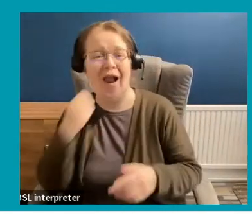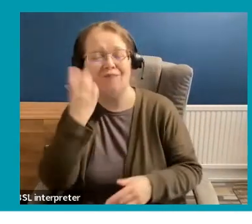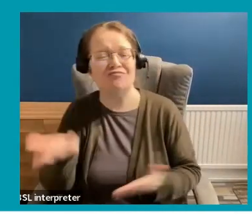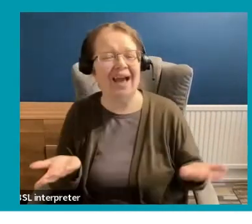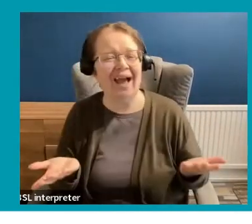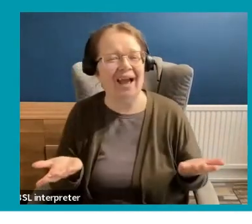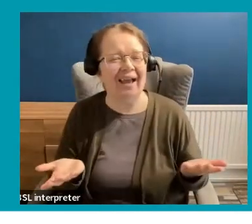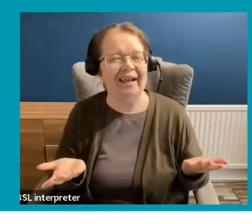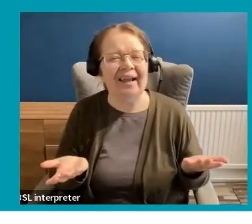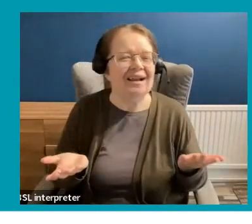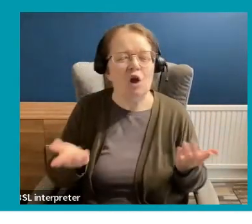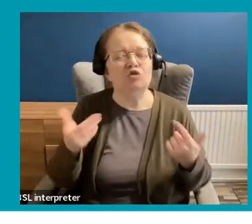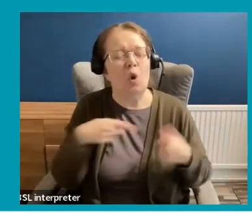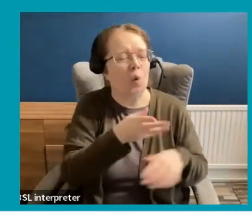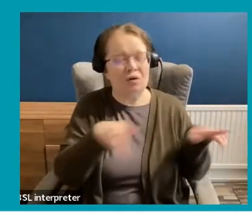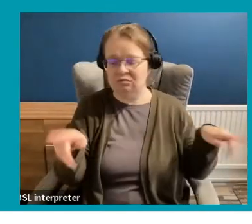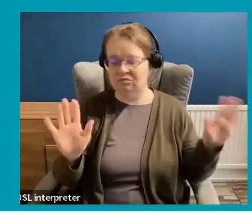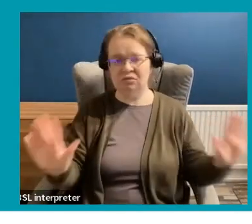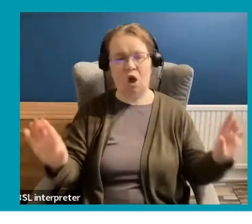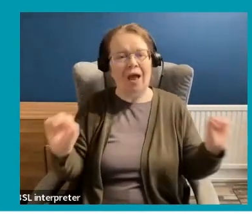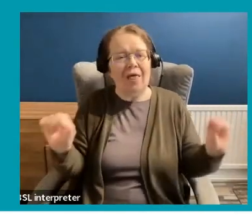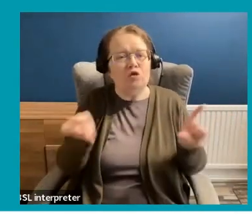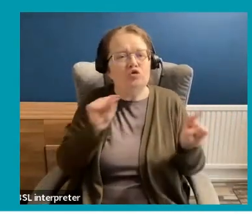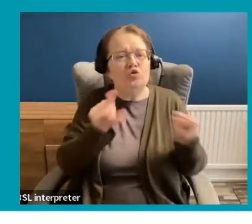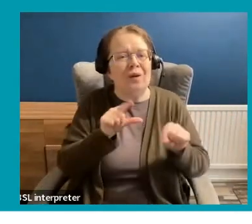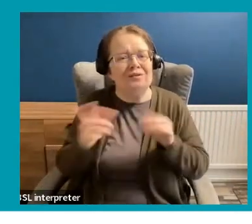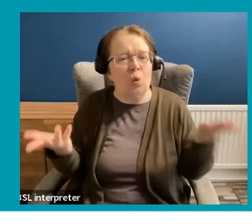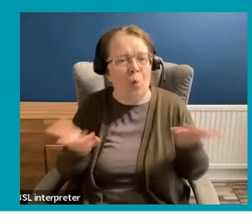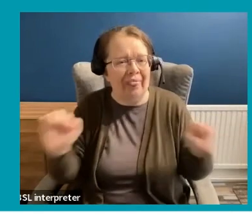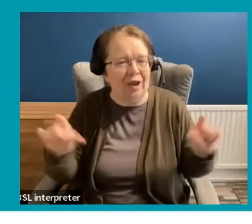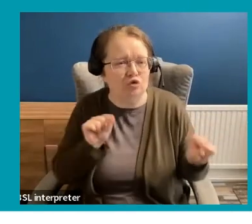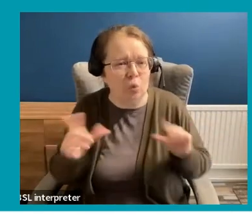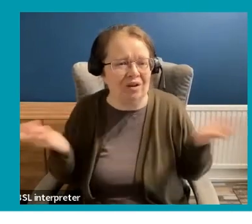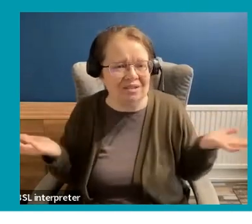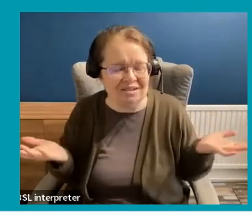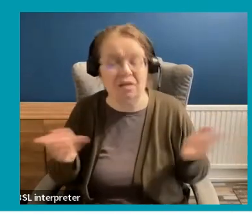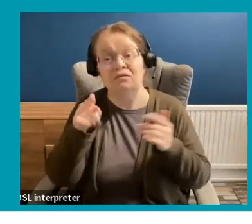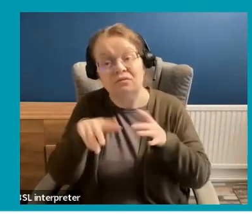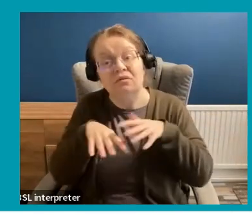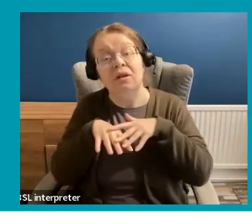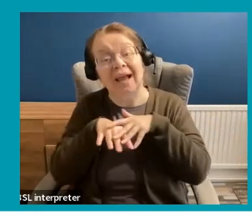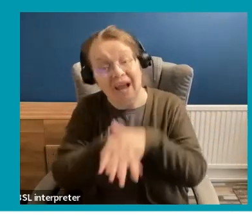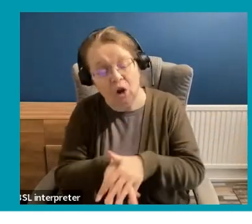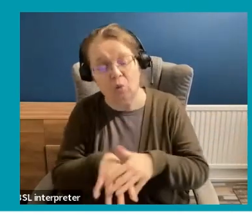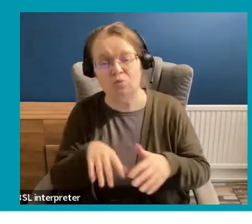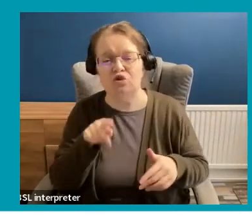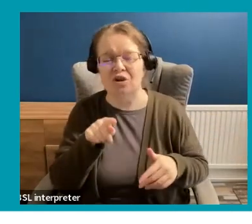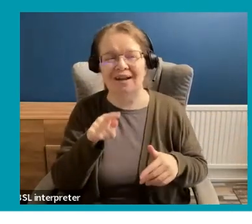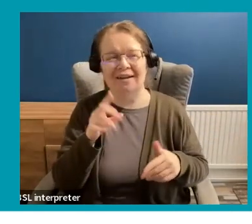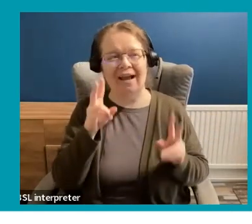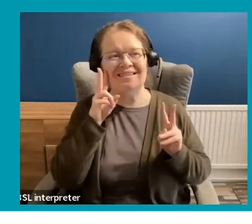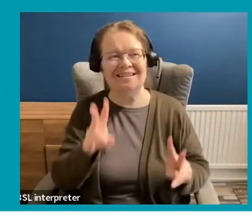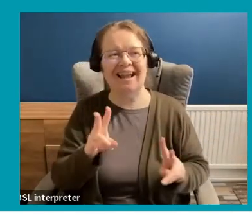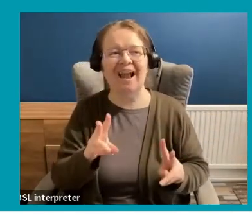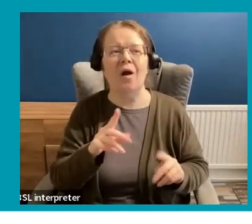It should be about choice for everybody and that's another example of where inclusion was something that was seen for a particular group of